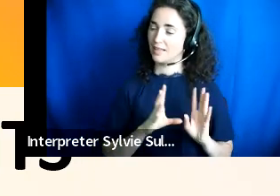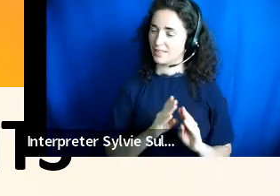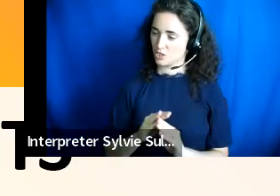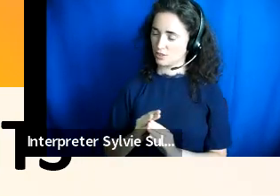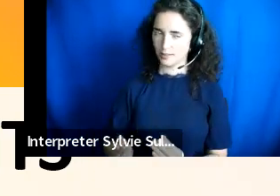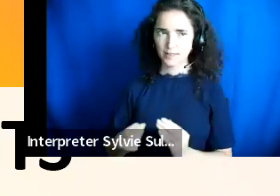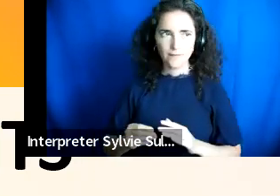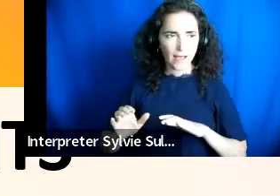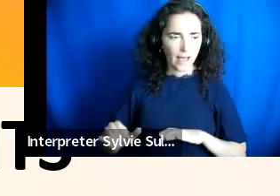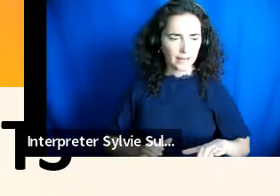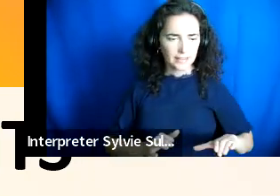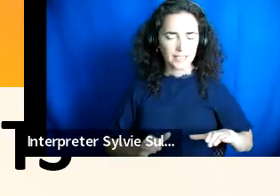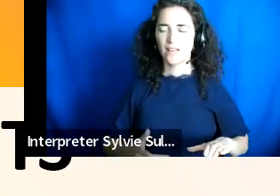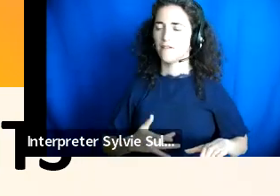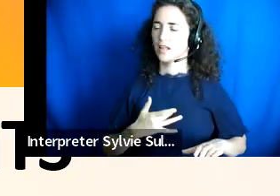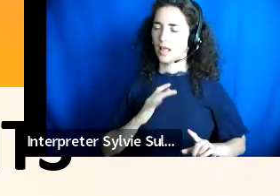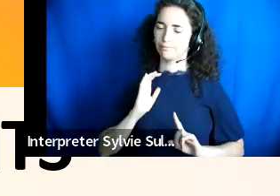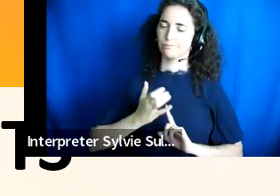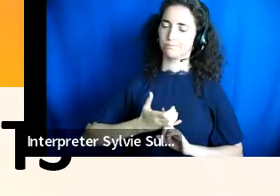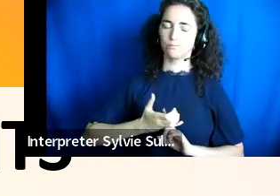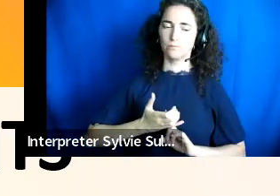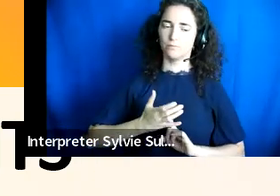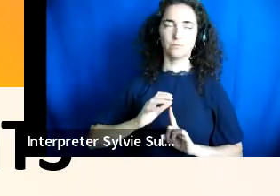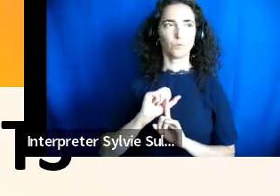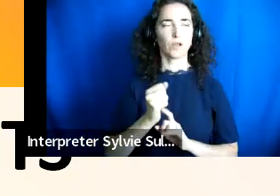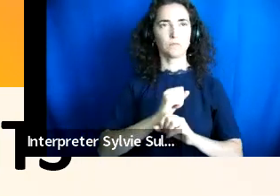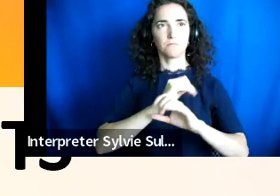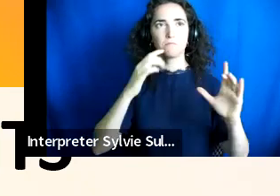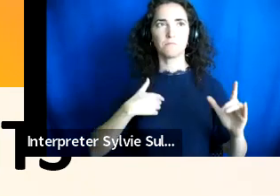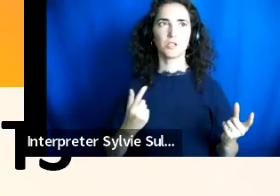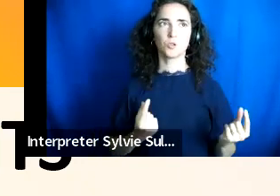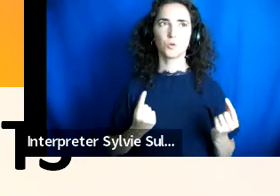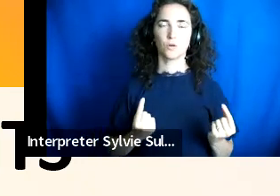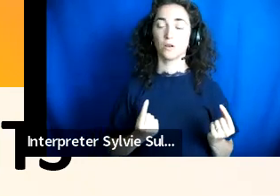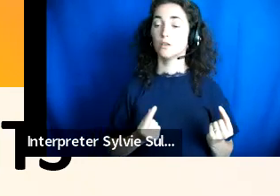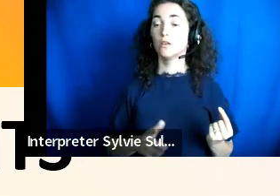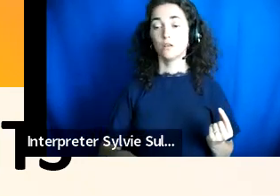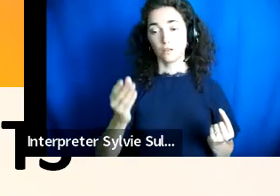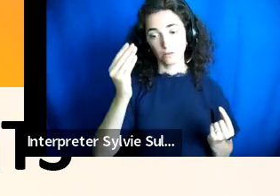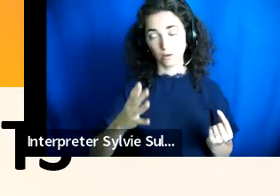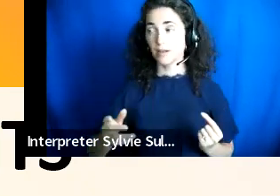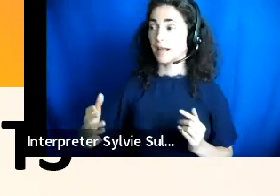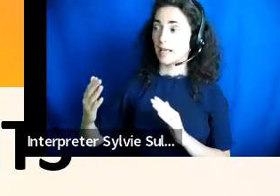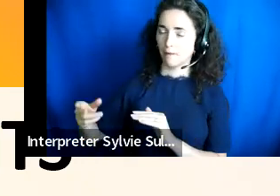Put them in that scenario so it's again with high expectations that you can set up goal.